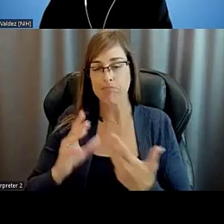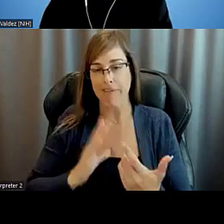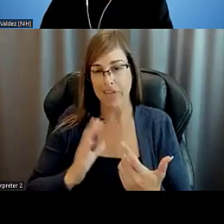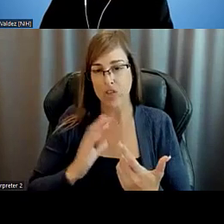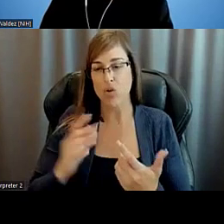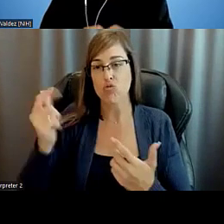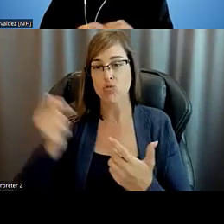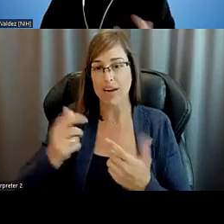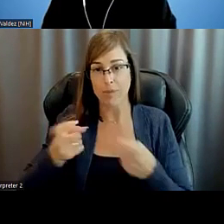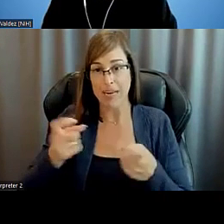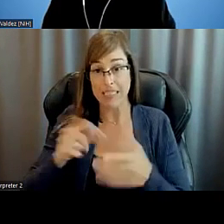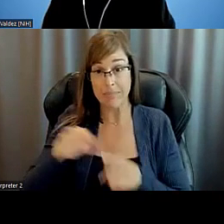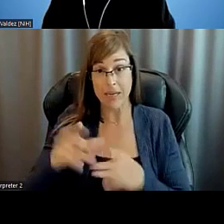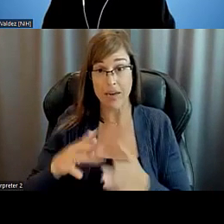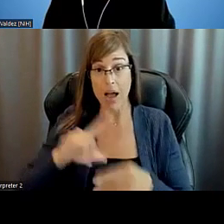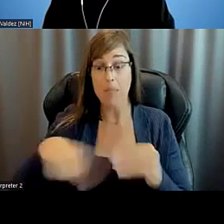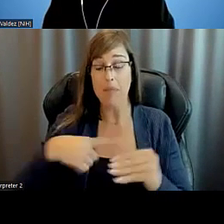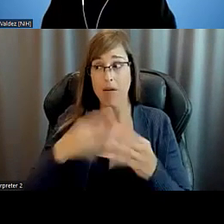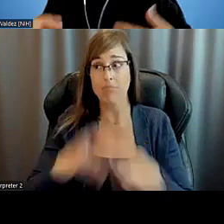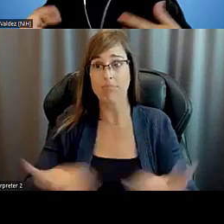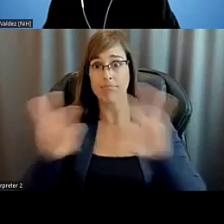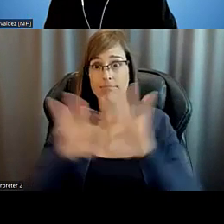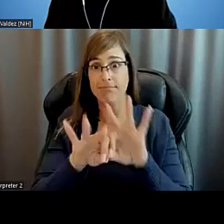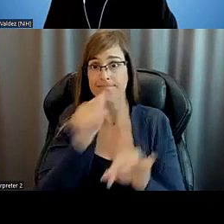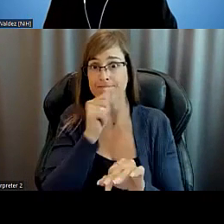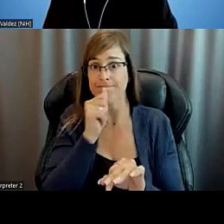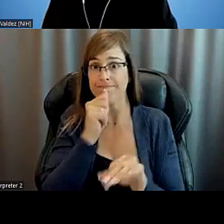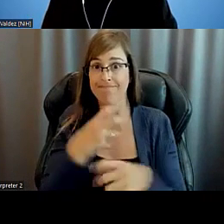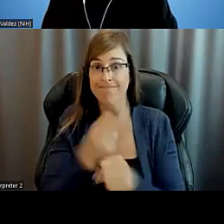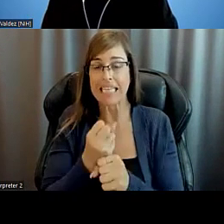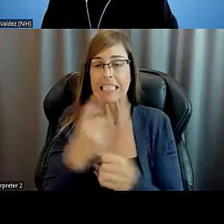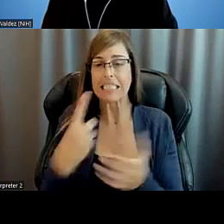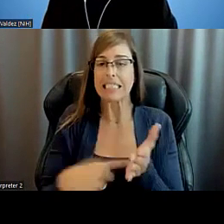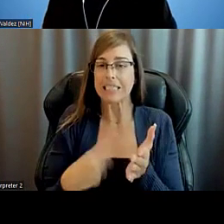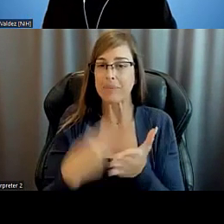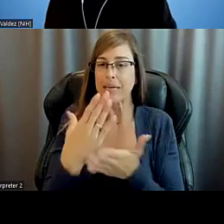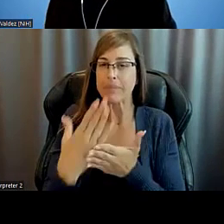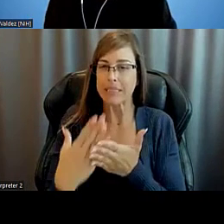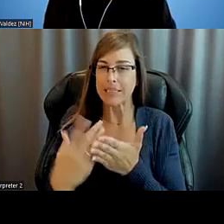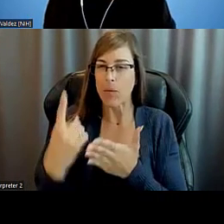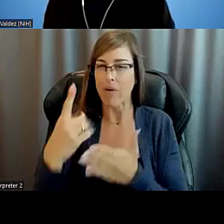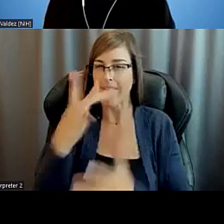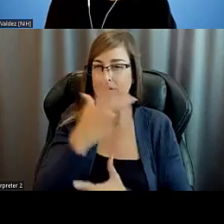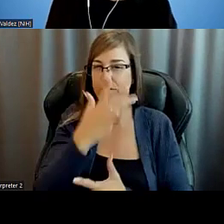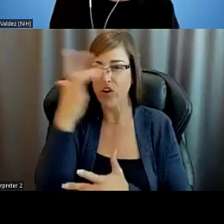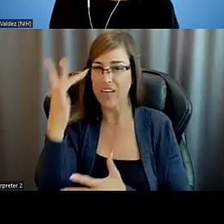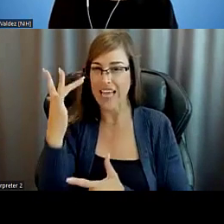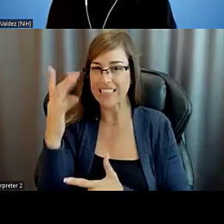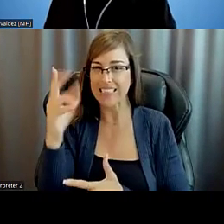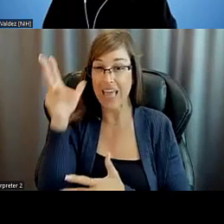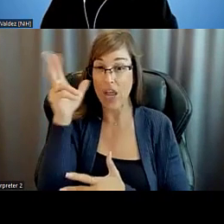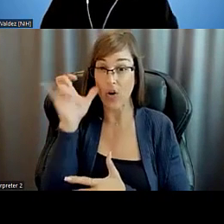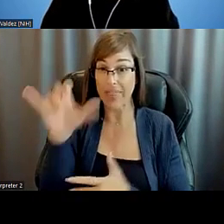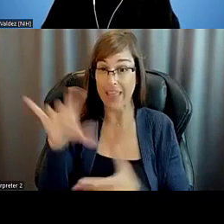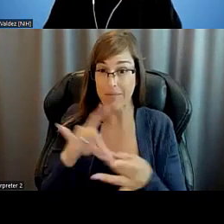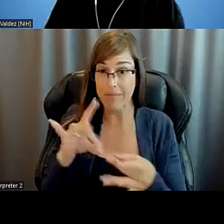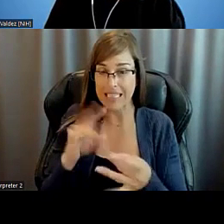about the importance of confidentiality, sometimes somebody forgets they've heard that message, and they may tell someone.